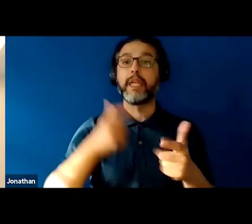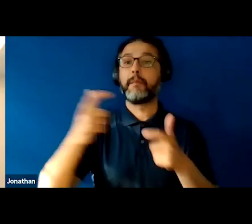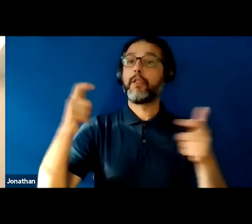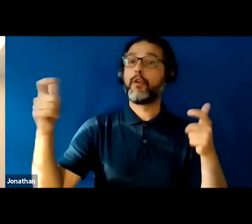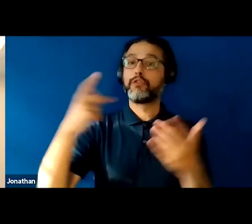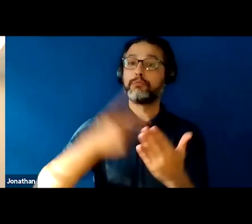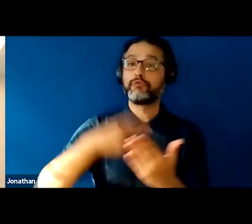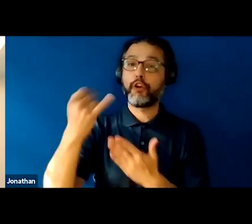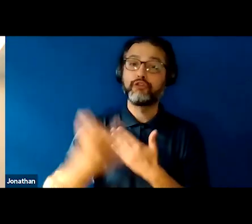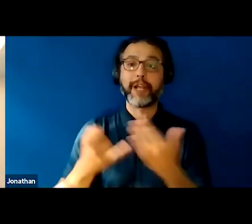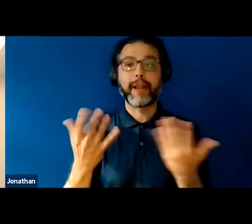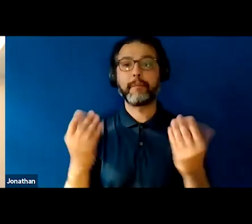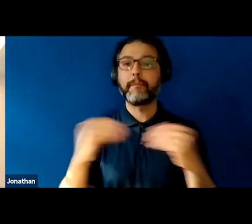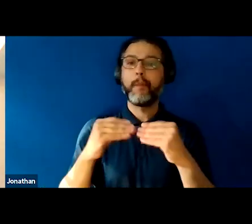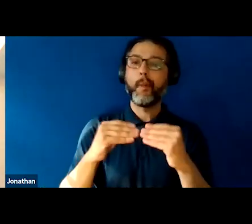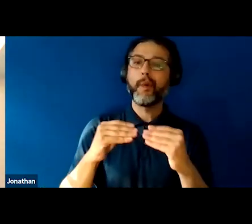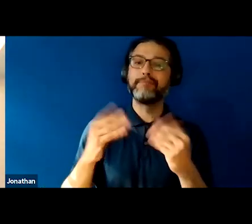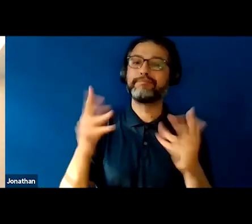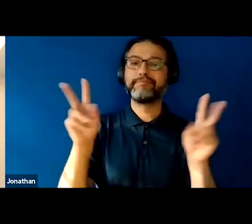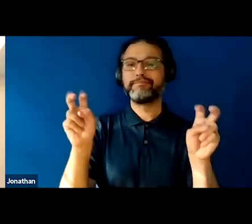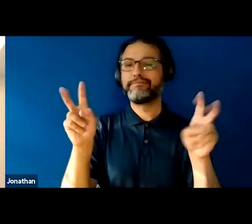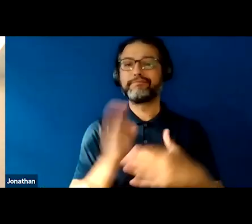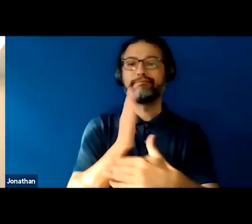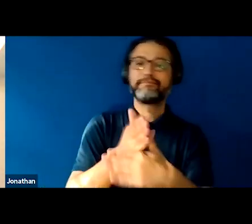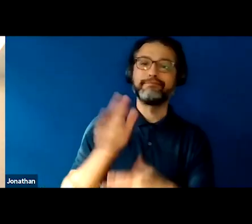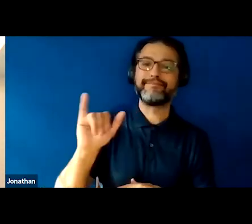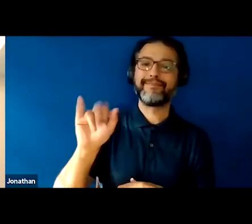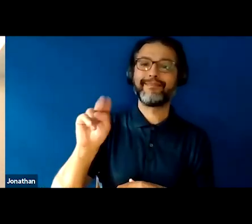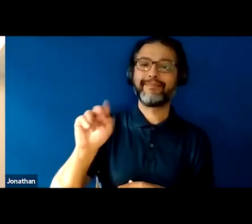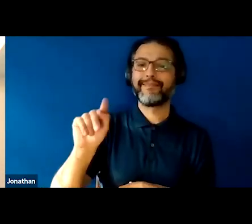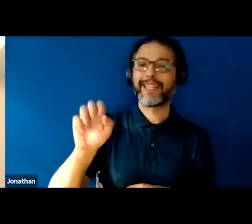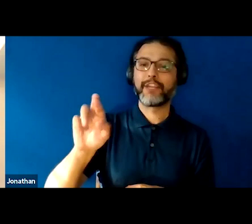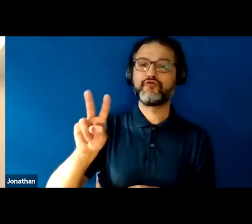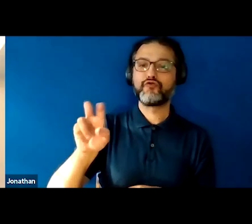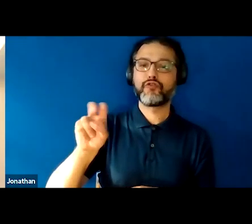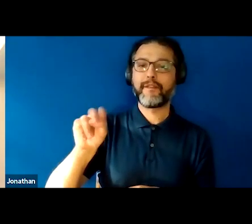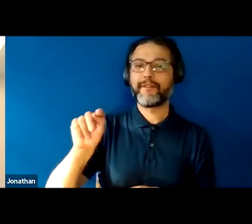I find that it's a real privilege to work with the deaf community.